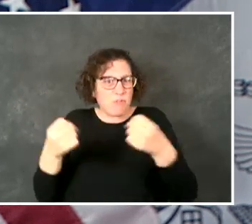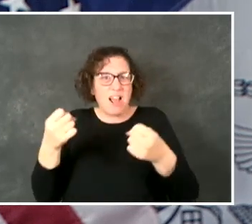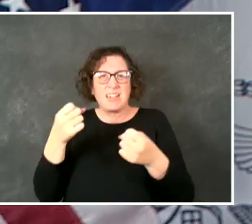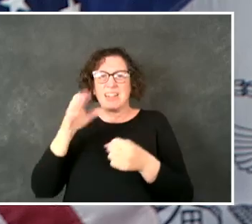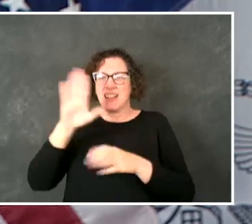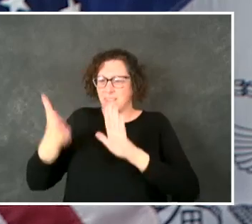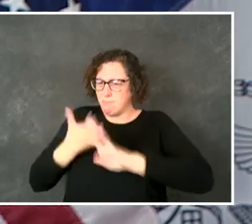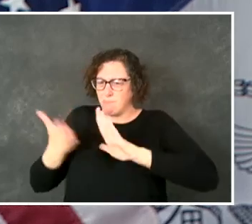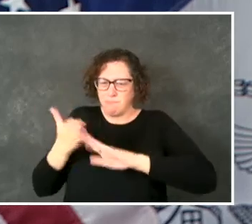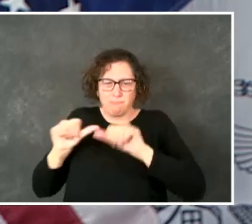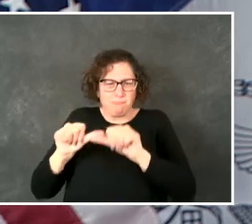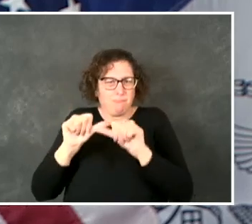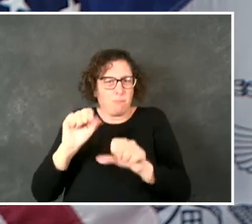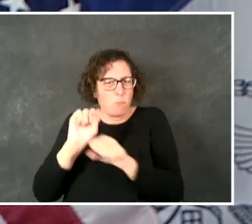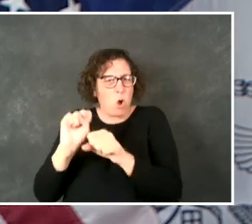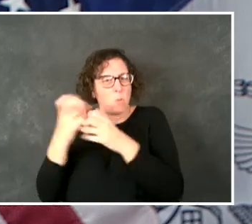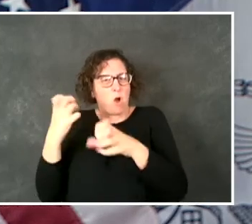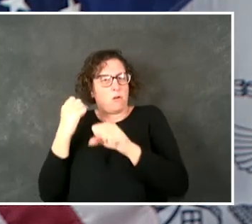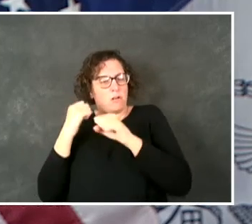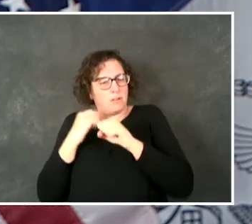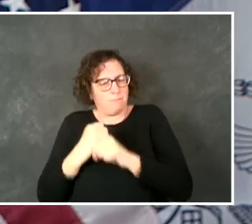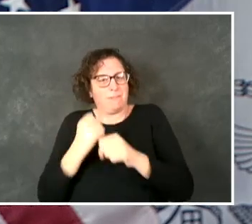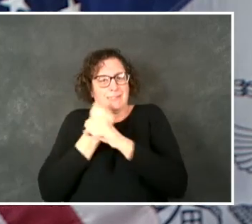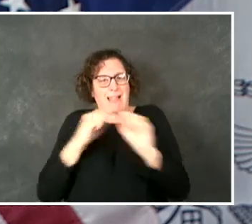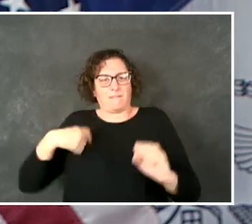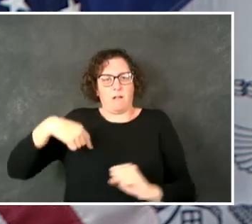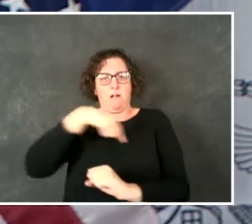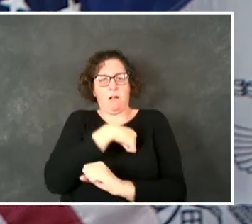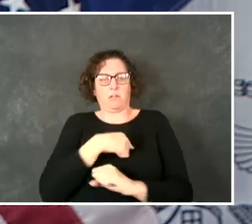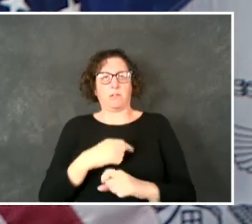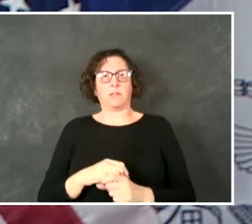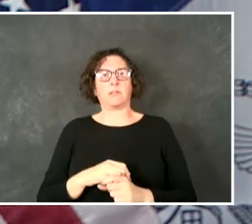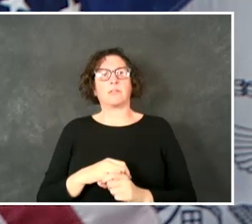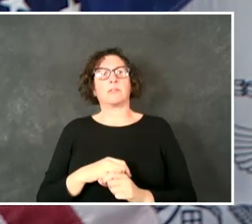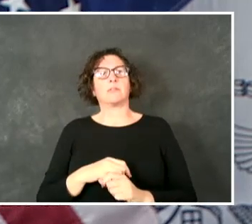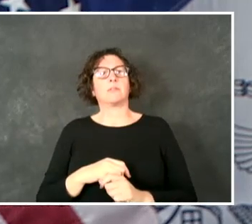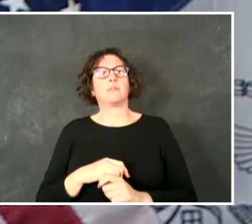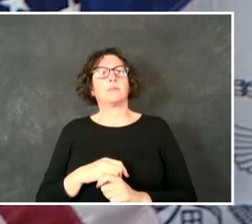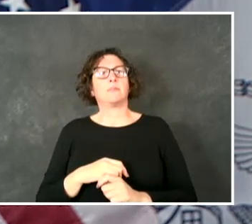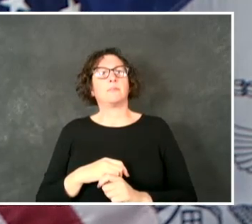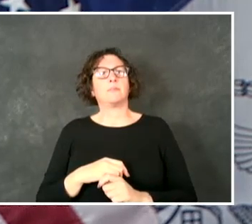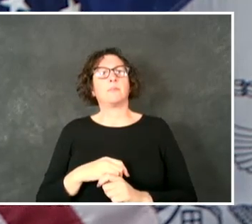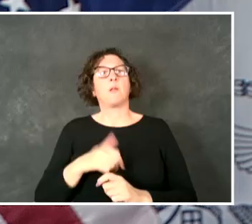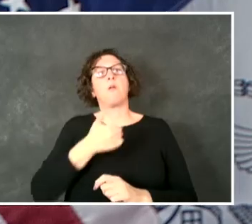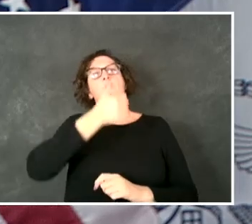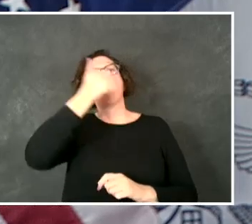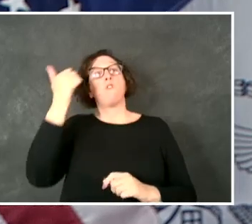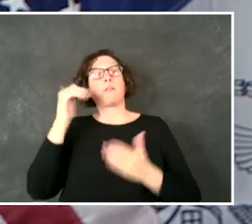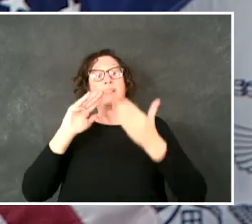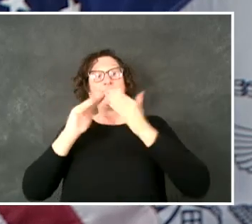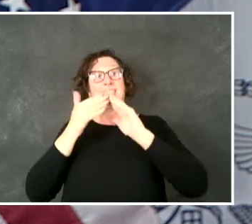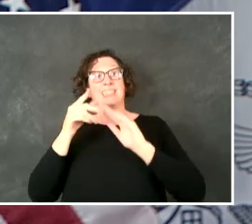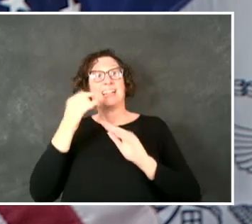NEVER BROKE. A LTO OF OTHE R PLACES, THEY'VE GONE THROUGH THE KIND OF